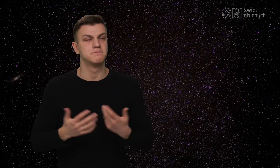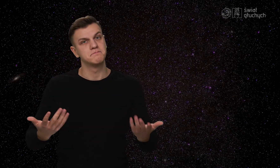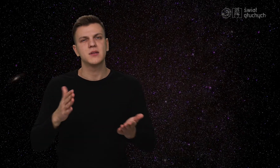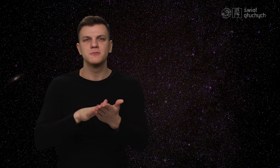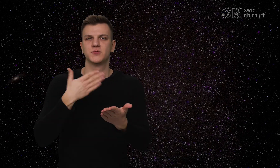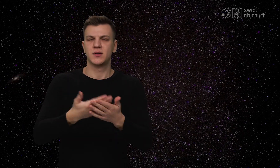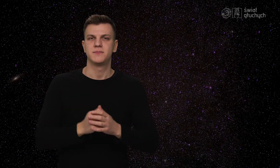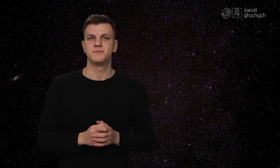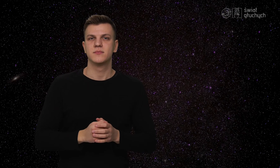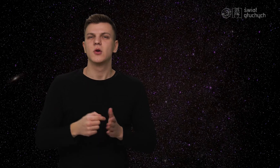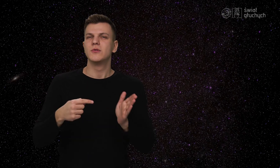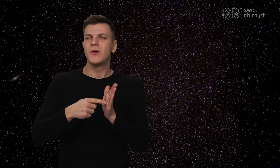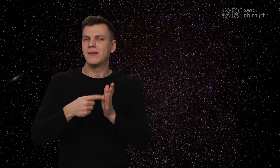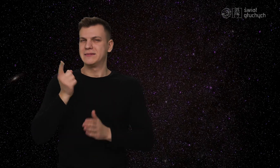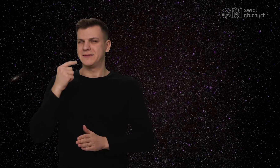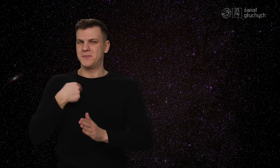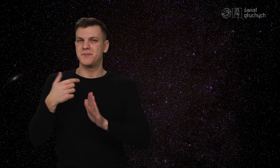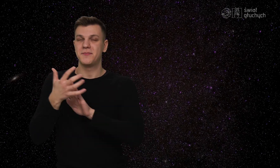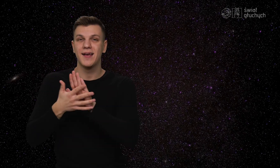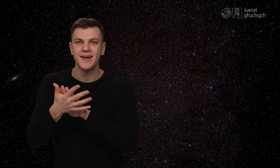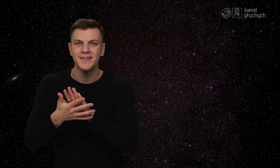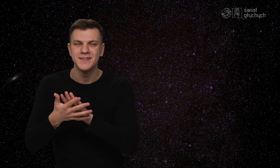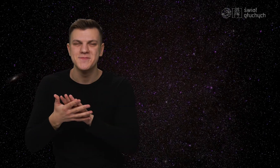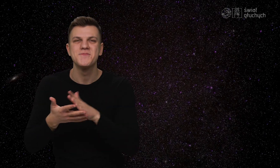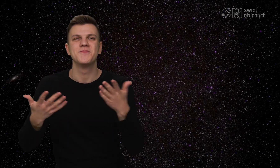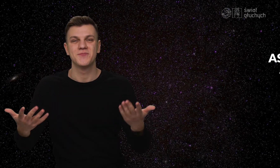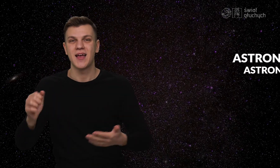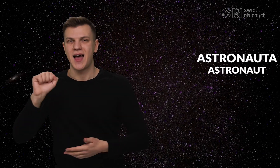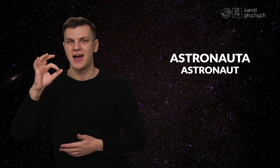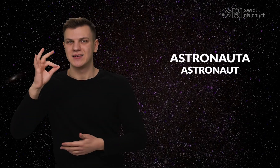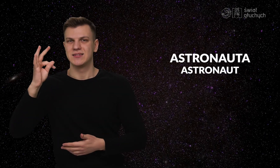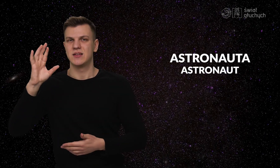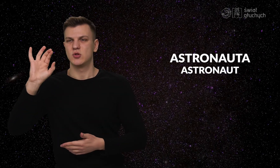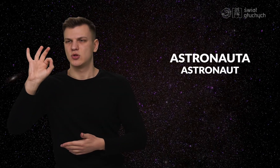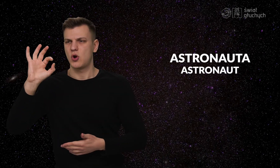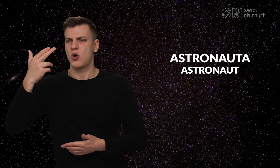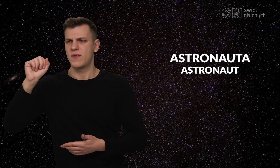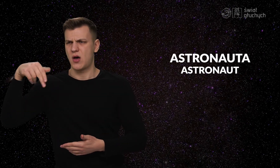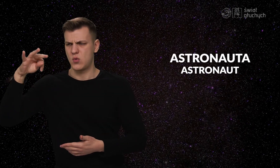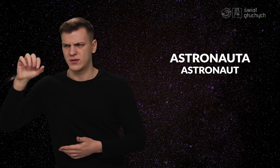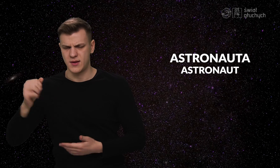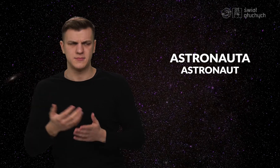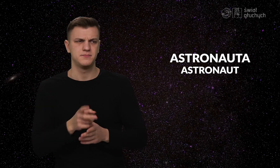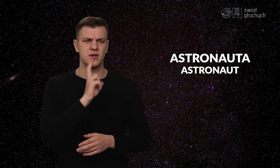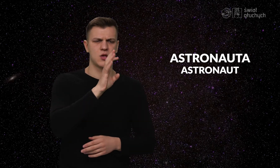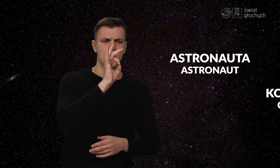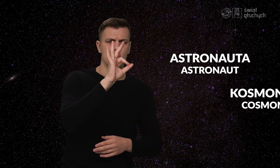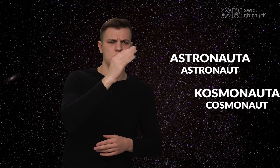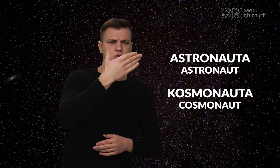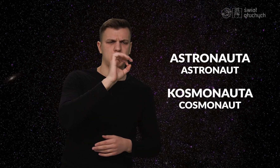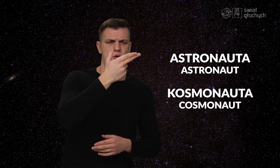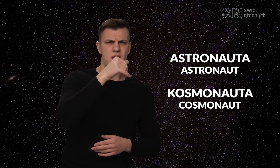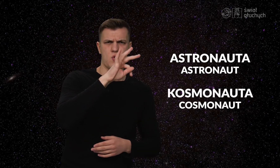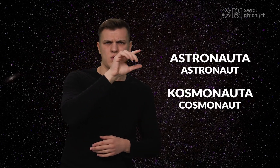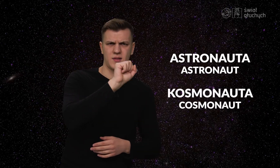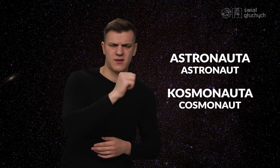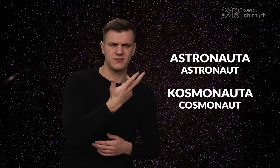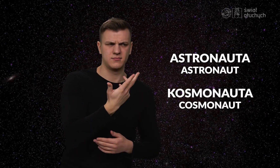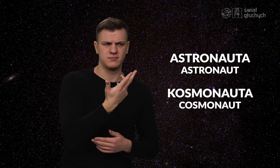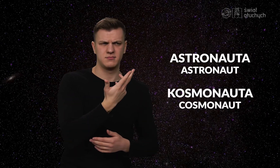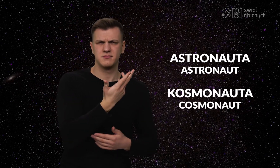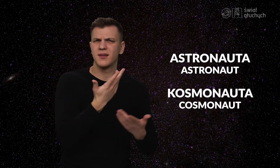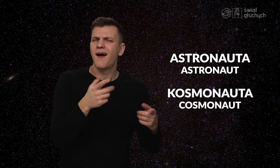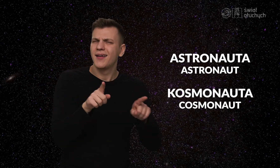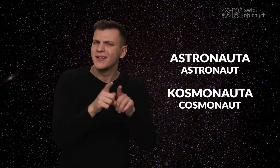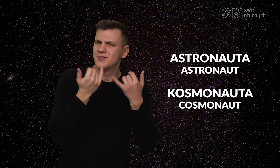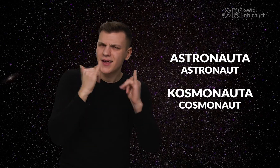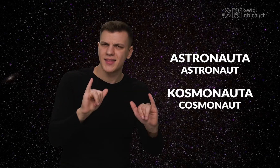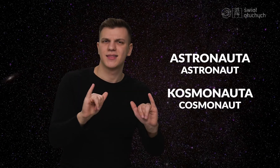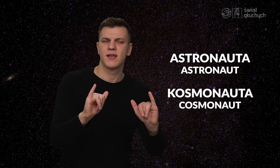"Cosmonaut", "astronaut" and... many others.